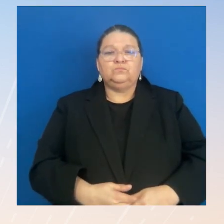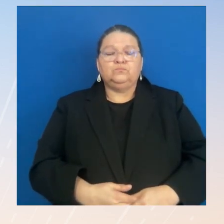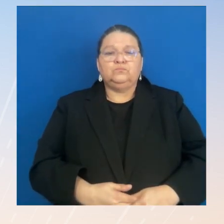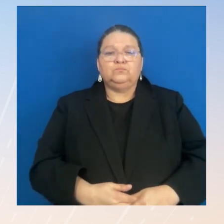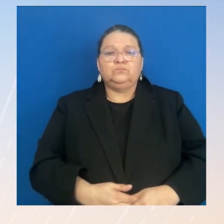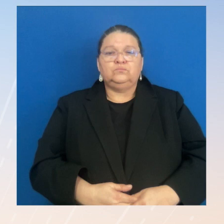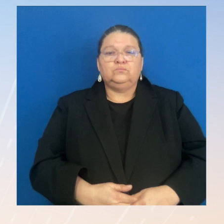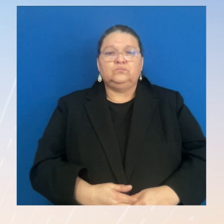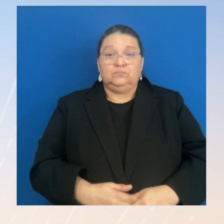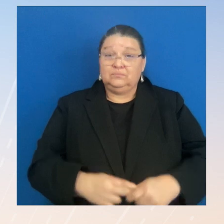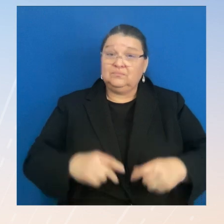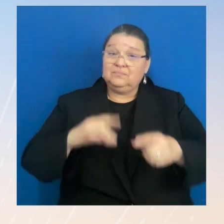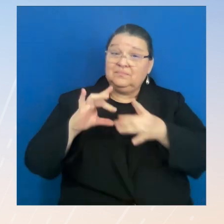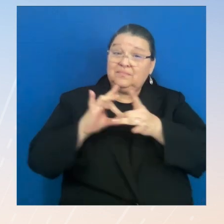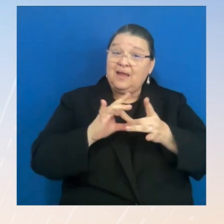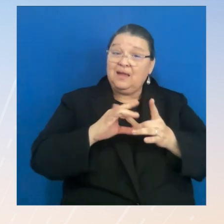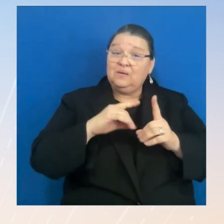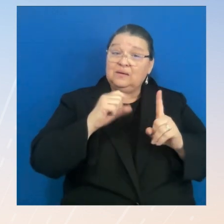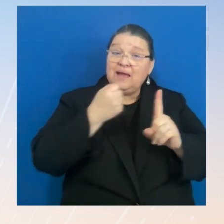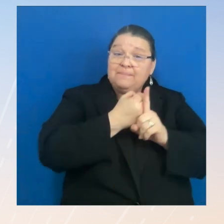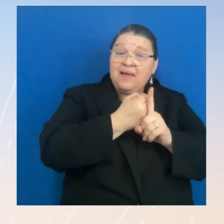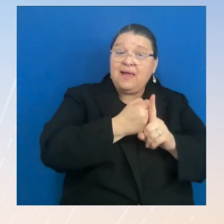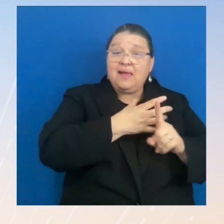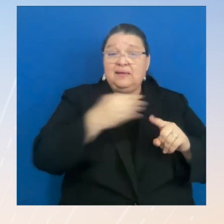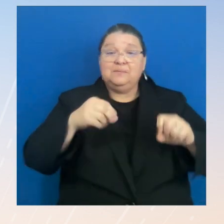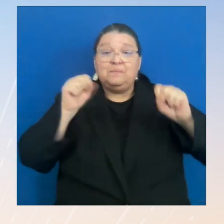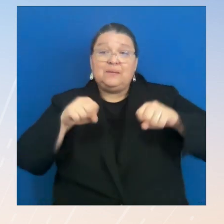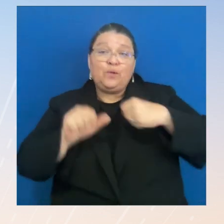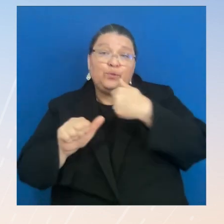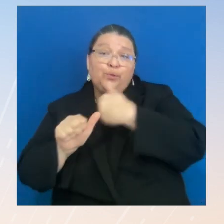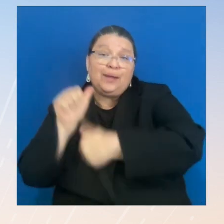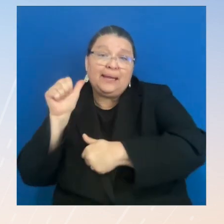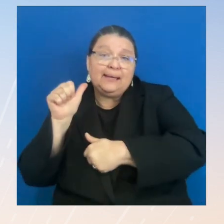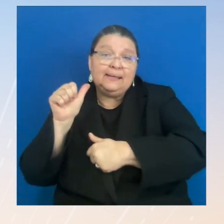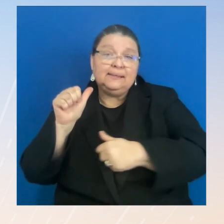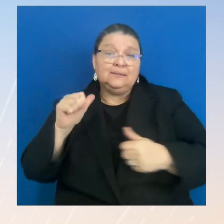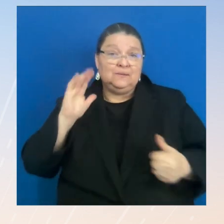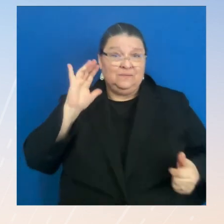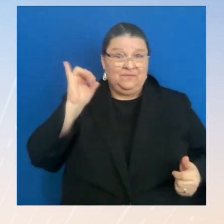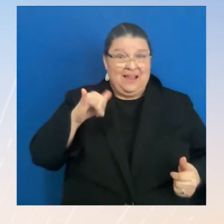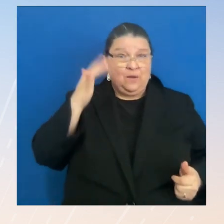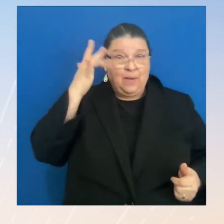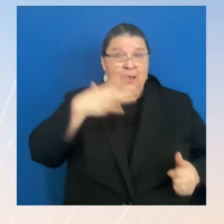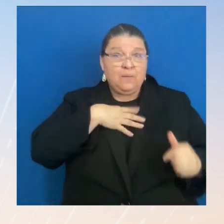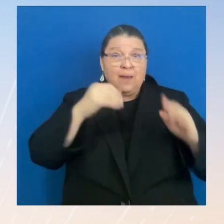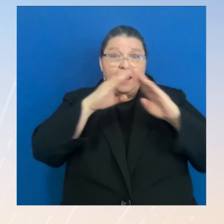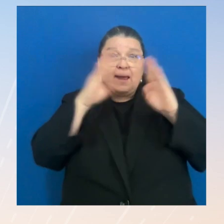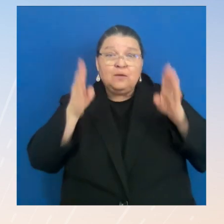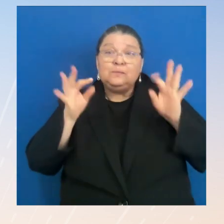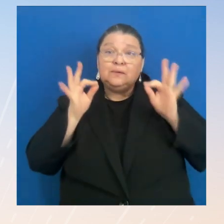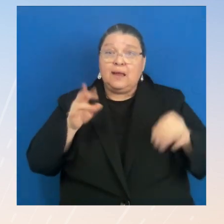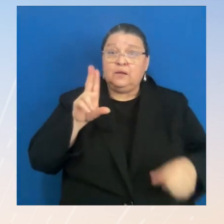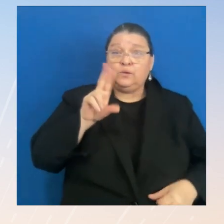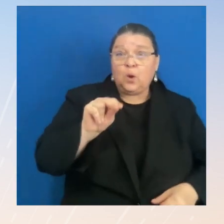that the administration has decided "no" on the war planes? Ms. Psaki: Exactly. Exactly. And the fact that the air force